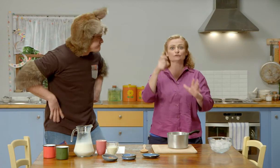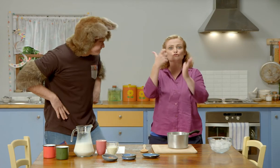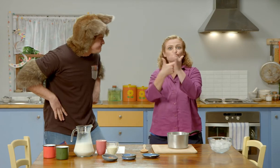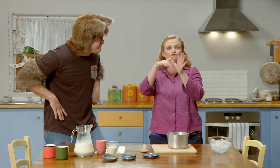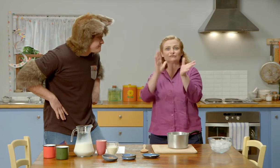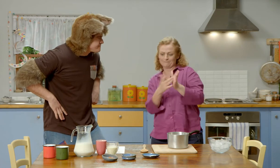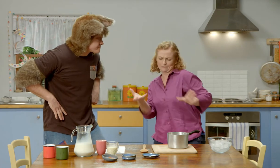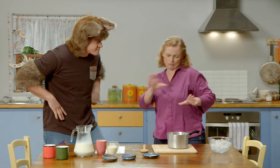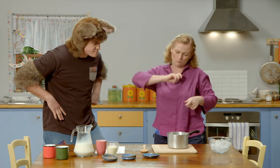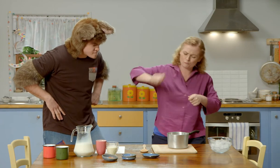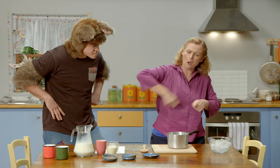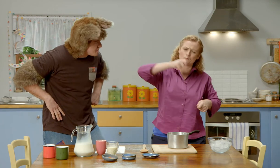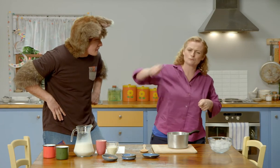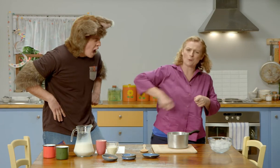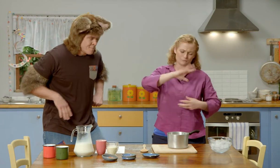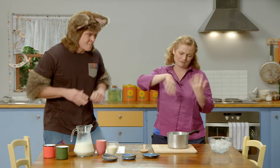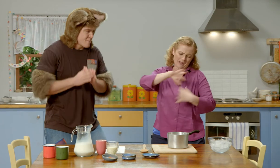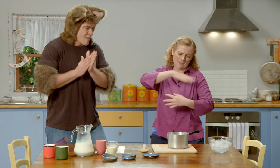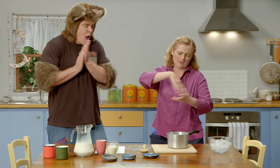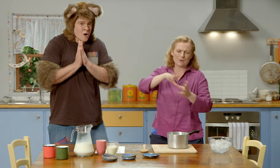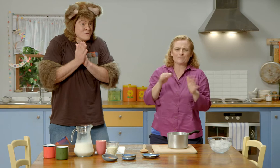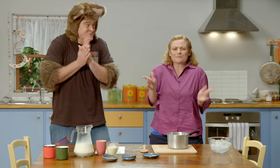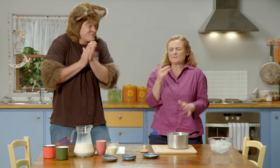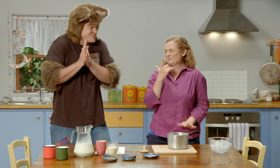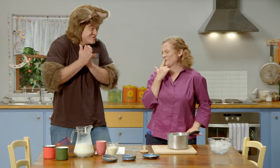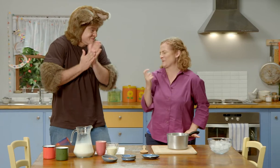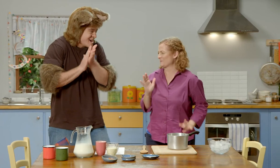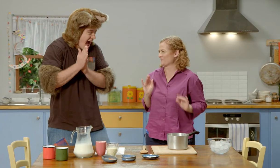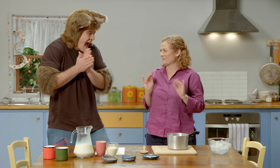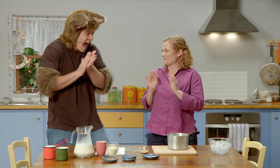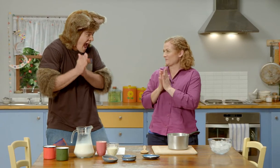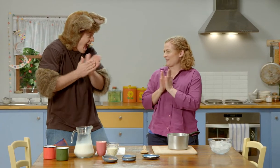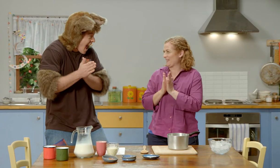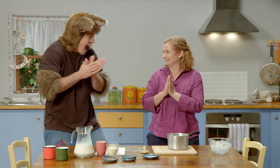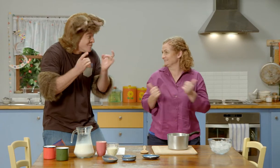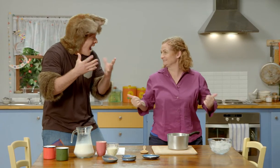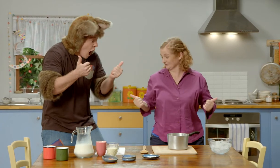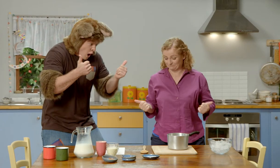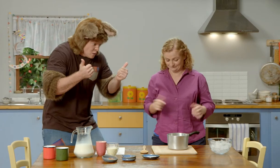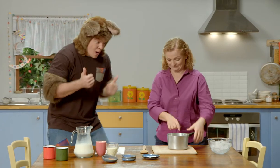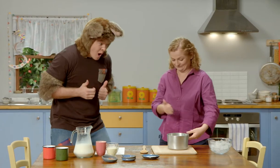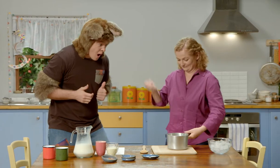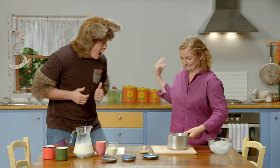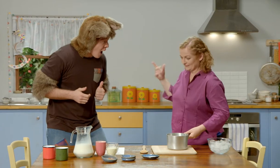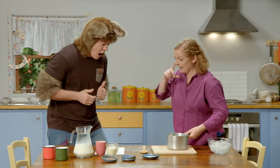and mix it all together and make a yummy hot chocolate. Oh, I’m ready!